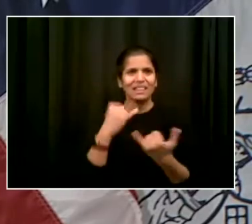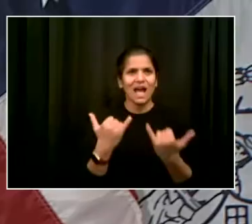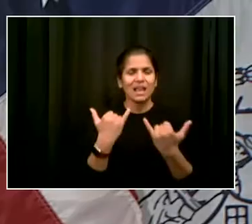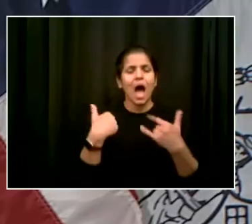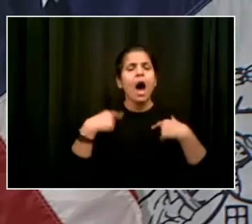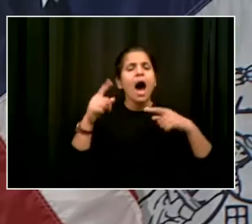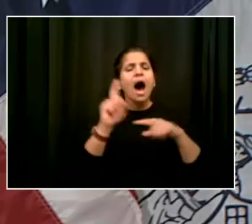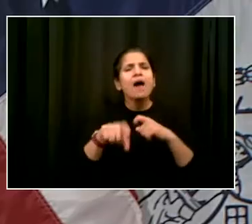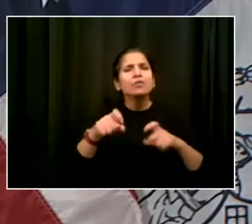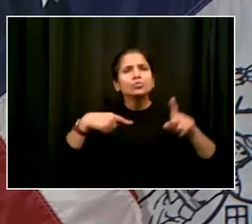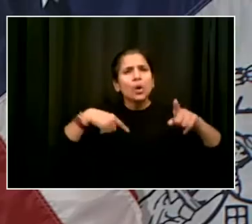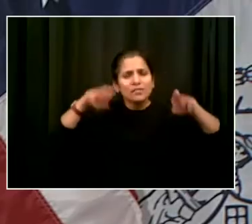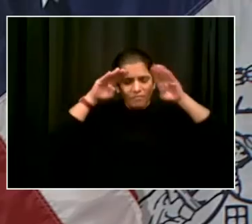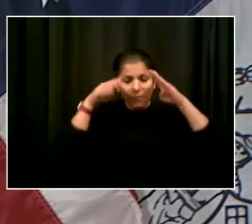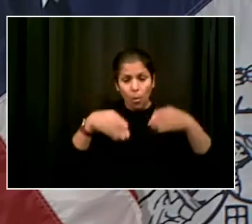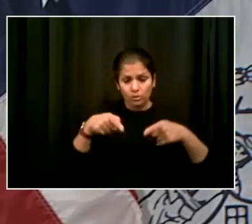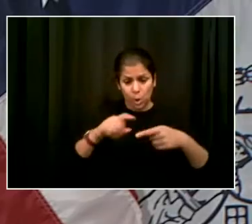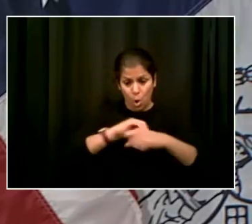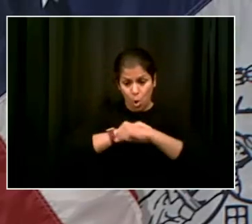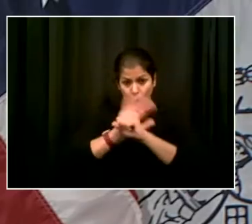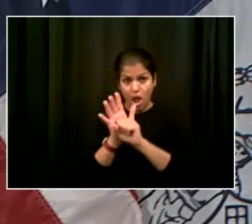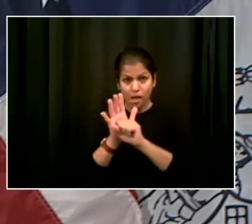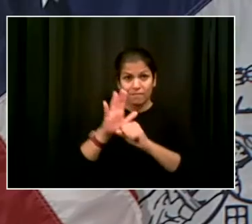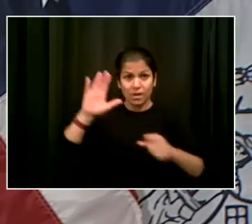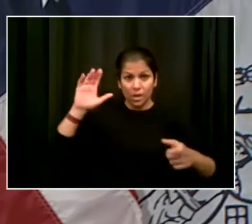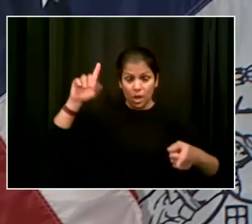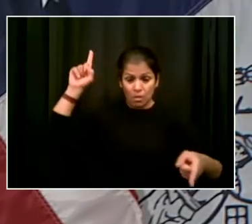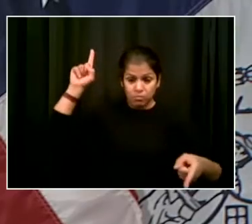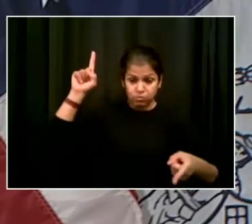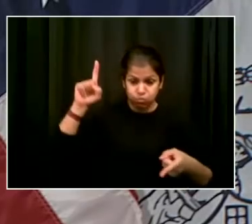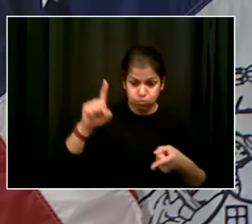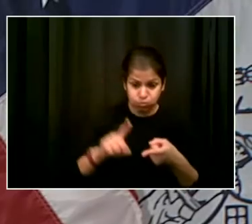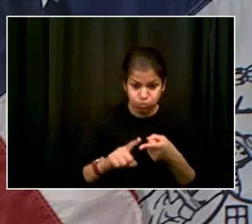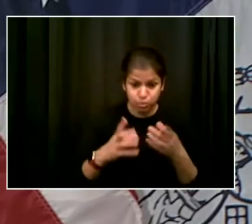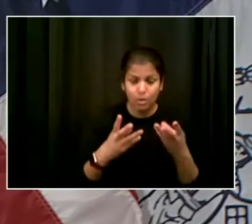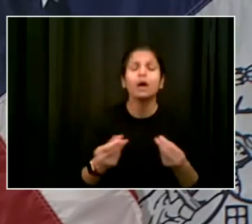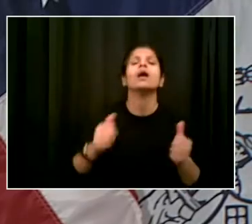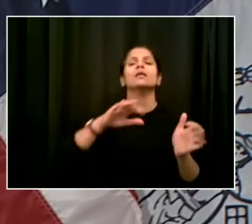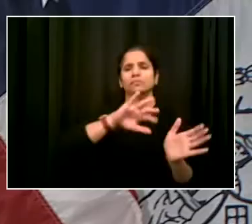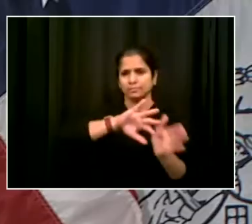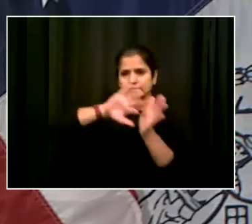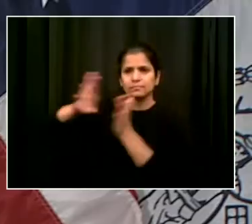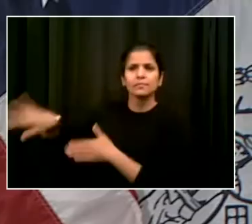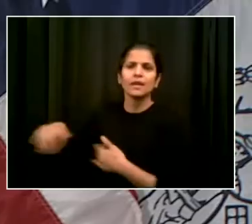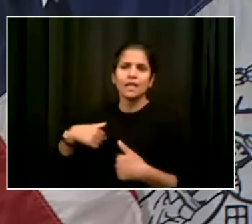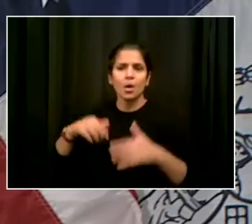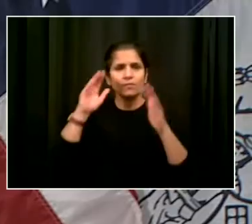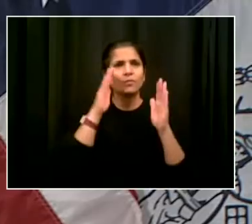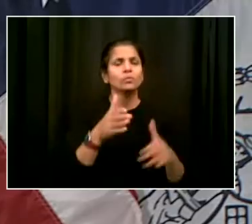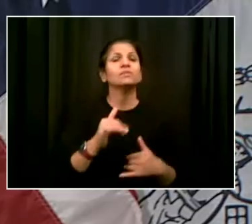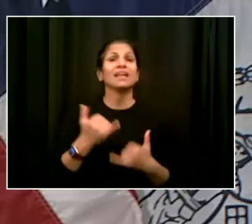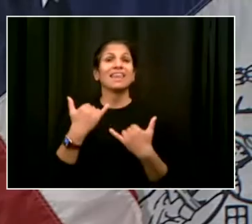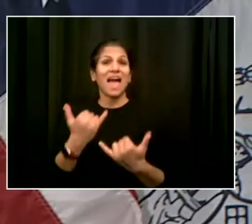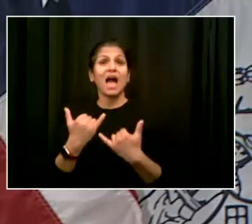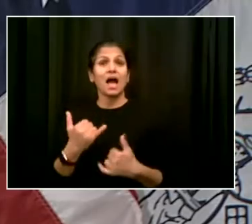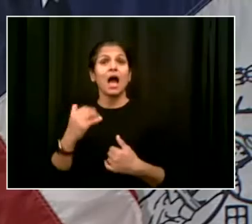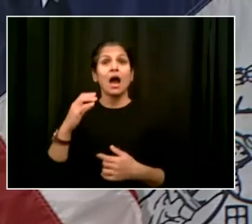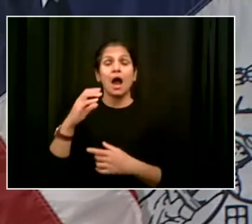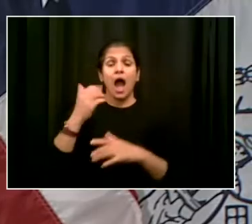OFFICIALS, EVERYONE IS OUT THERE FIGHTING A CRISIS RIGHT NOW. US WHERE OUR FOCUS IS. MEANWHILE, THE